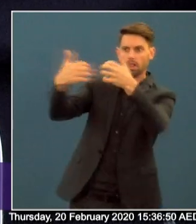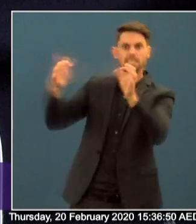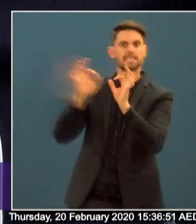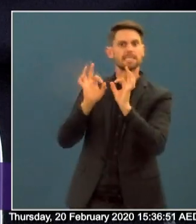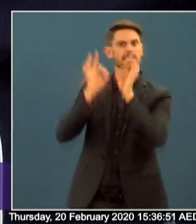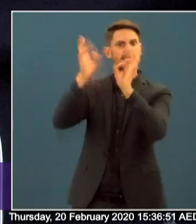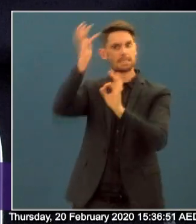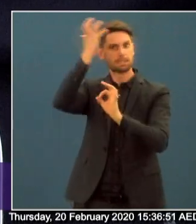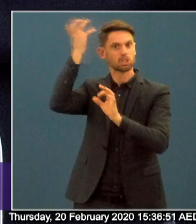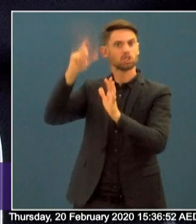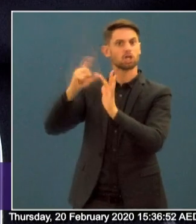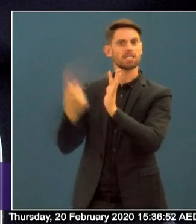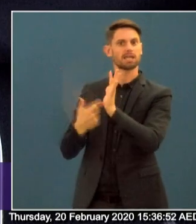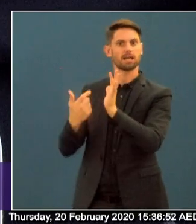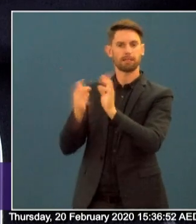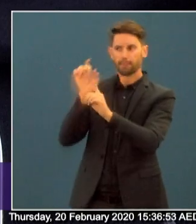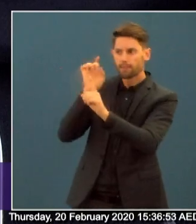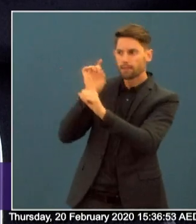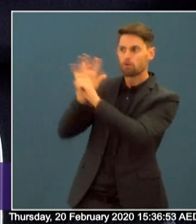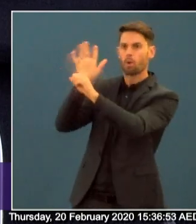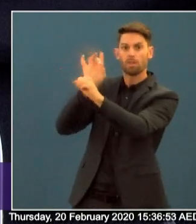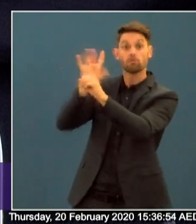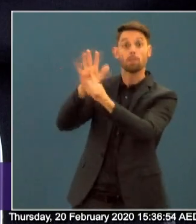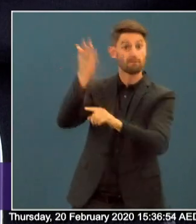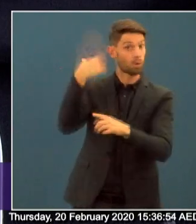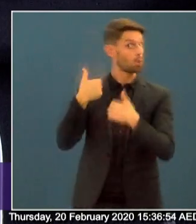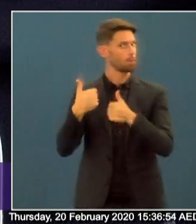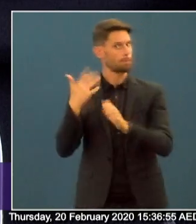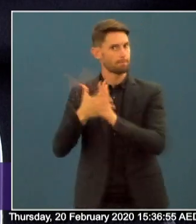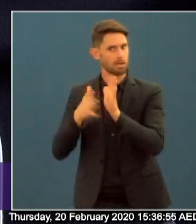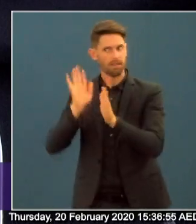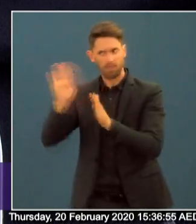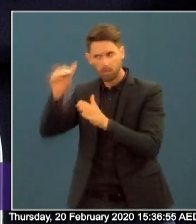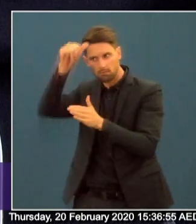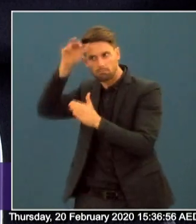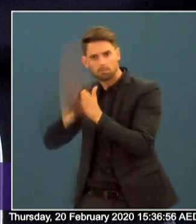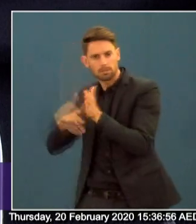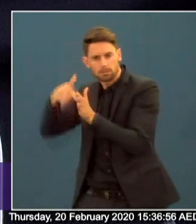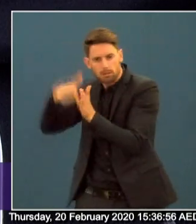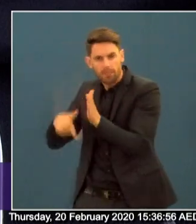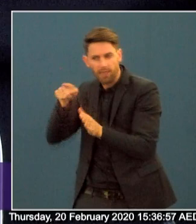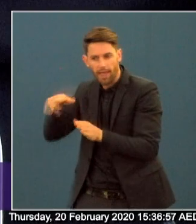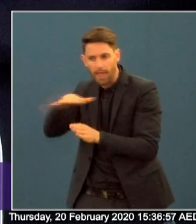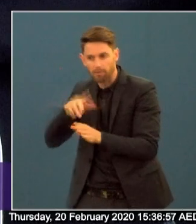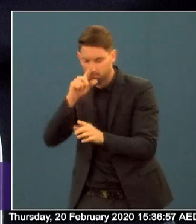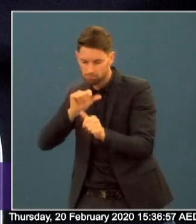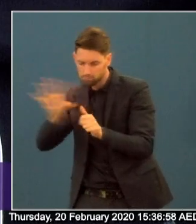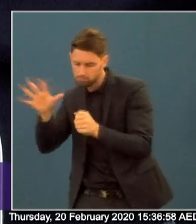And that was because that allowed for greater depth of knowledge and expertise in a narrow area that was important for the health —